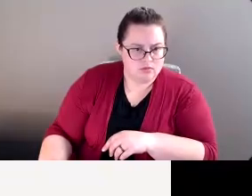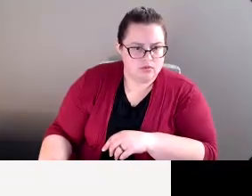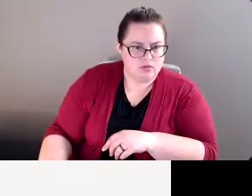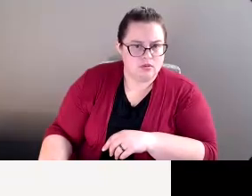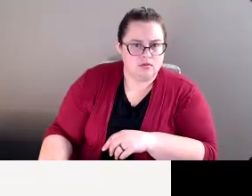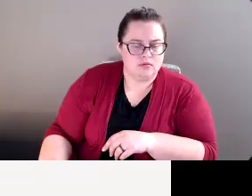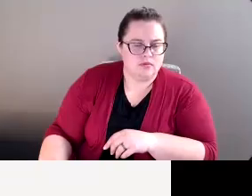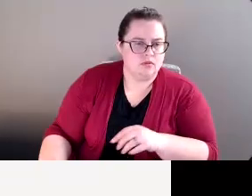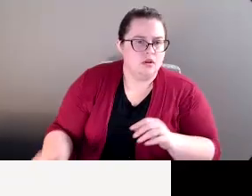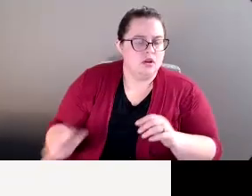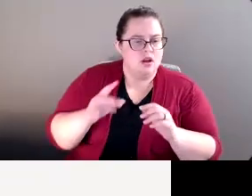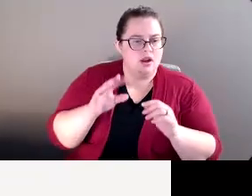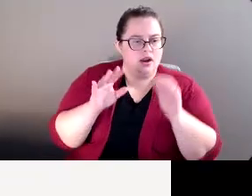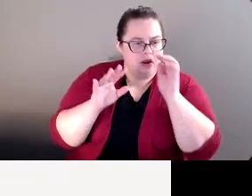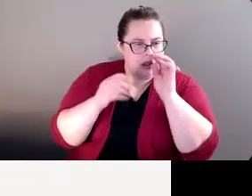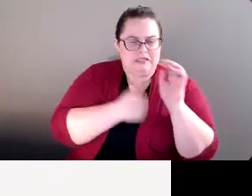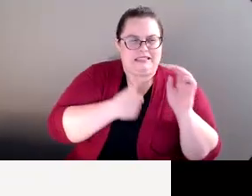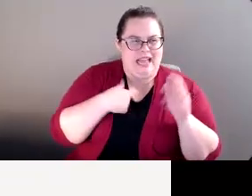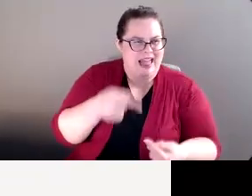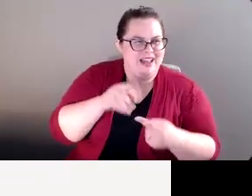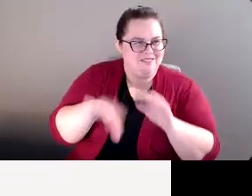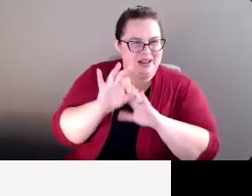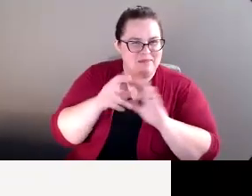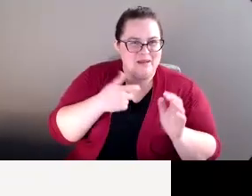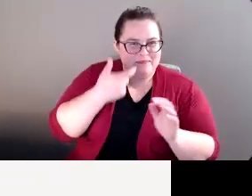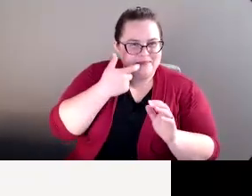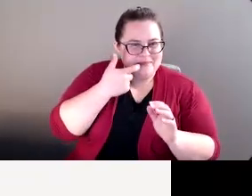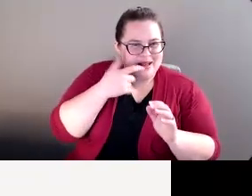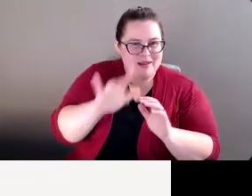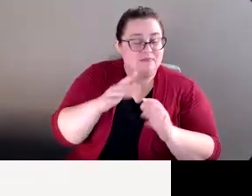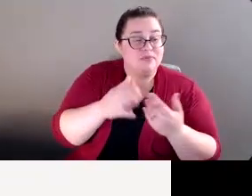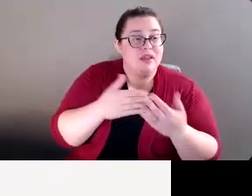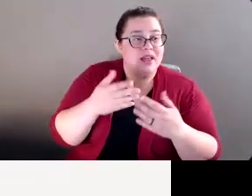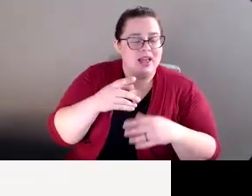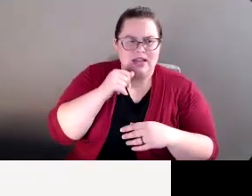No, just using the, not a feature one. Just using the same like on the to do list.